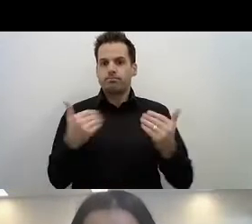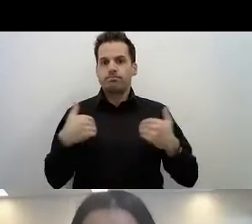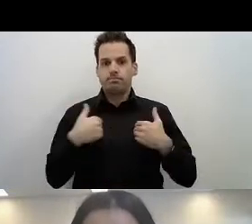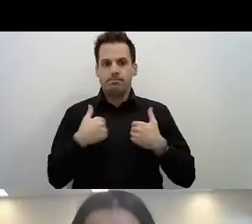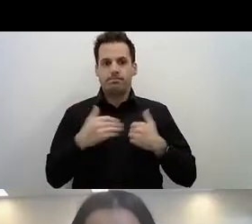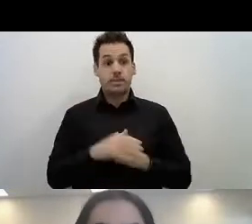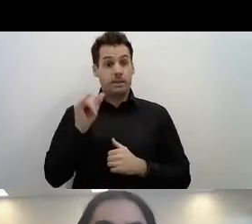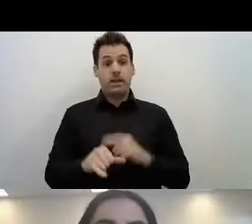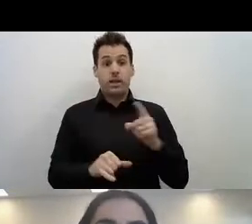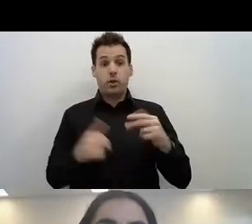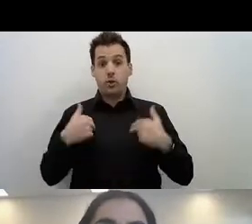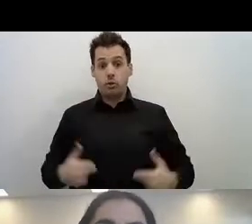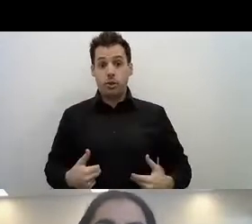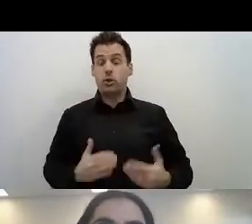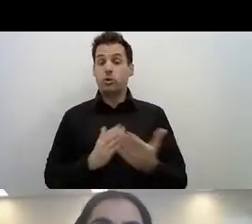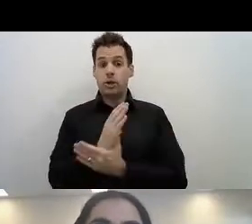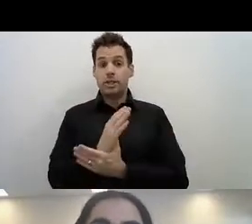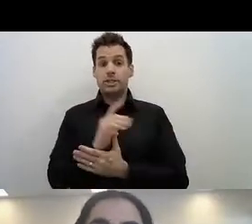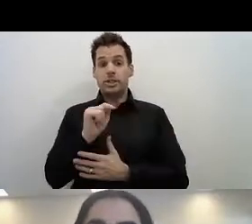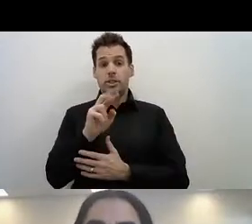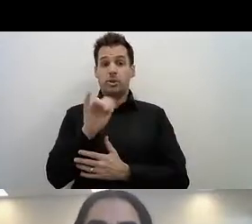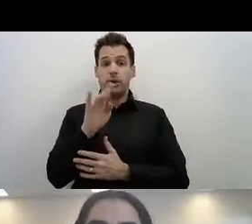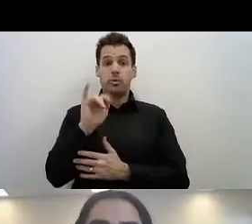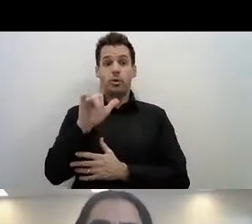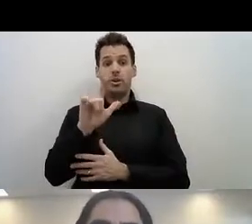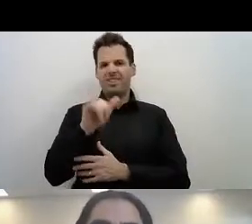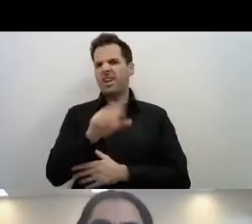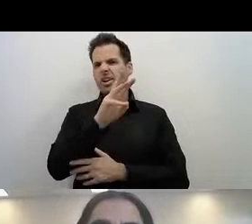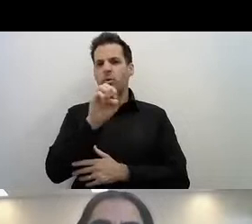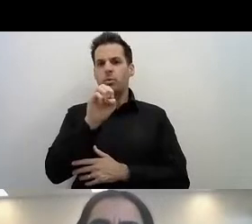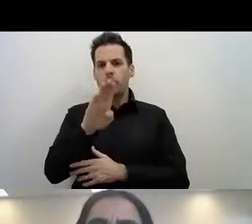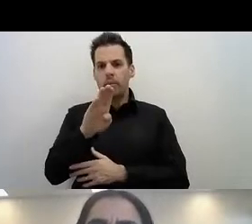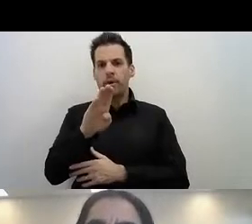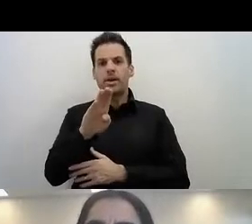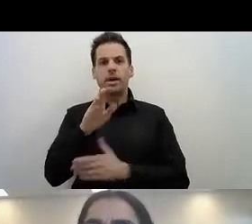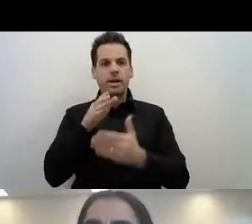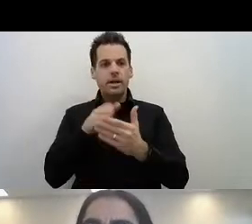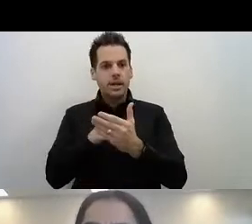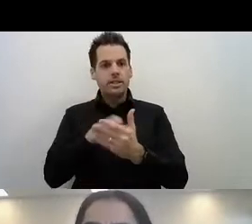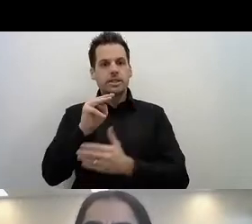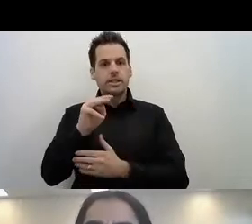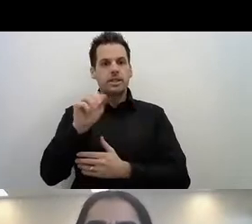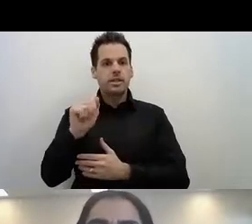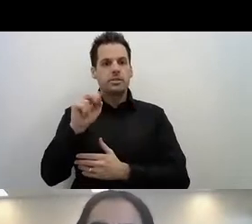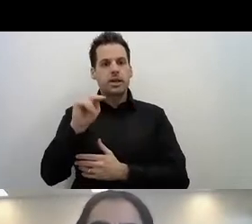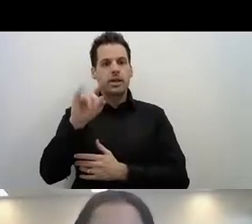entitled the web versus managaming resort it's a 2020 decision which really affirmed the rights